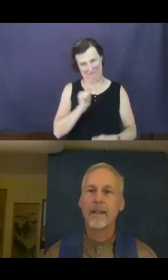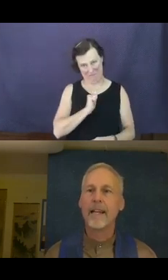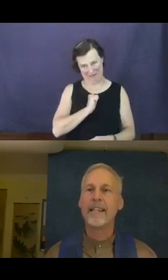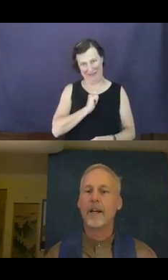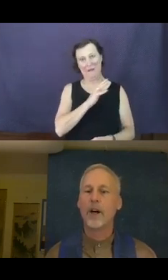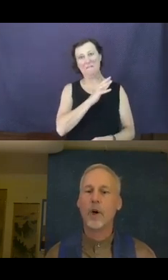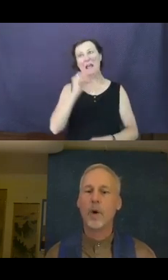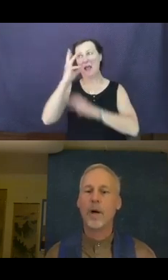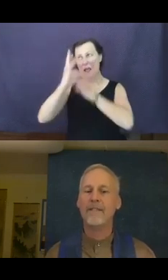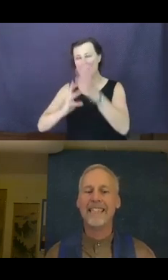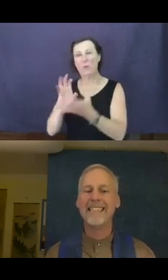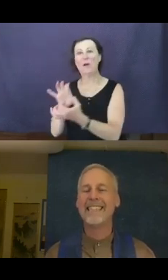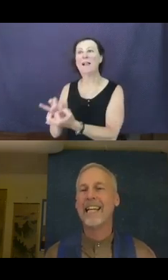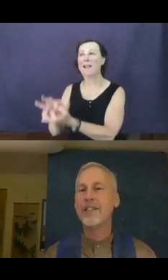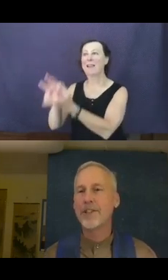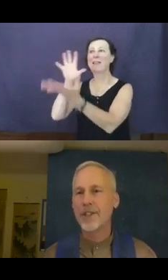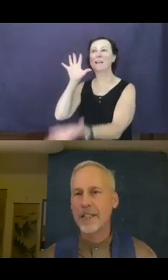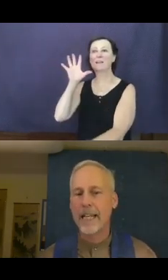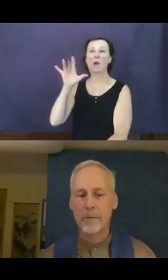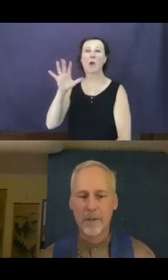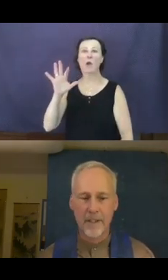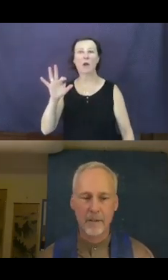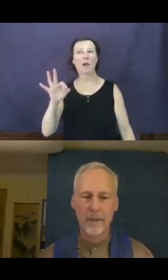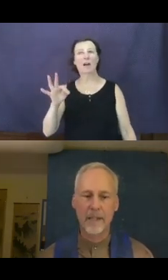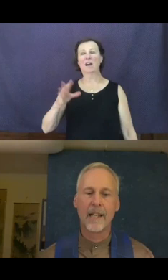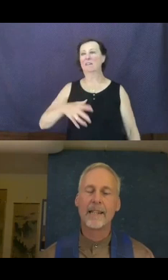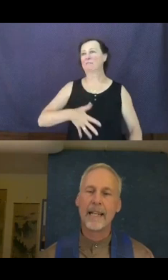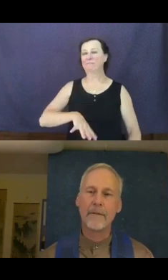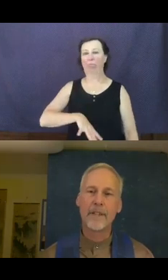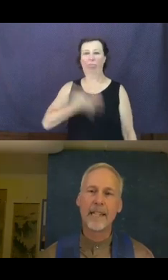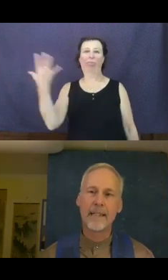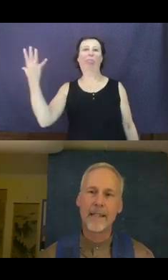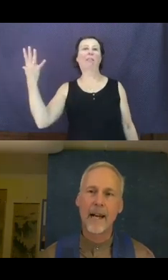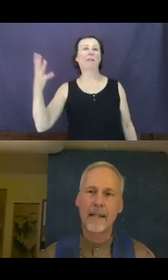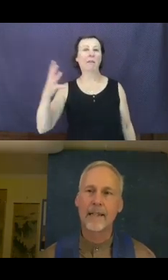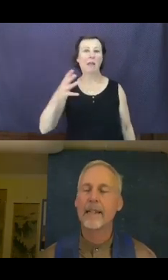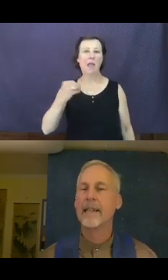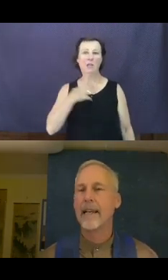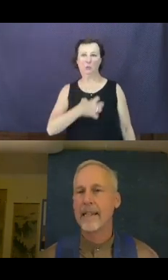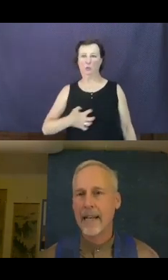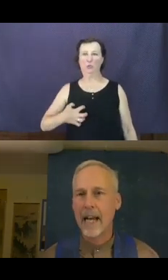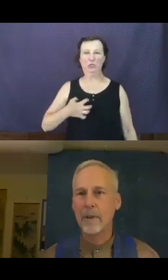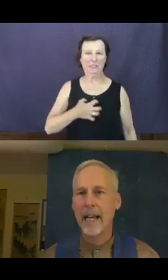letting go of indignation and resentment that everything is not as I would have